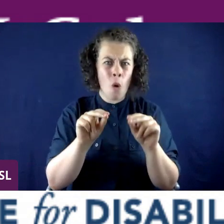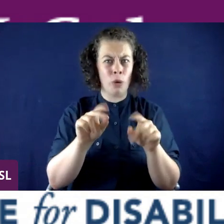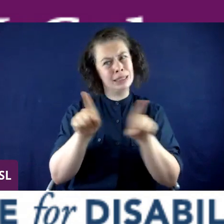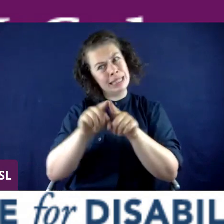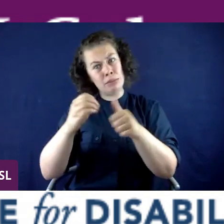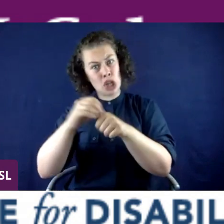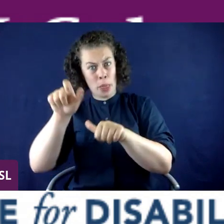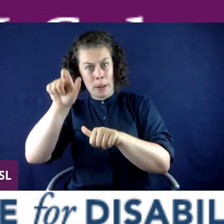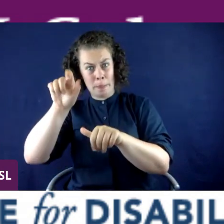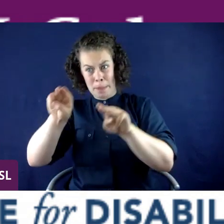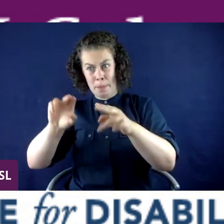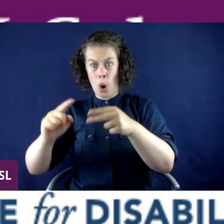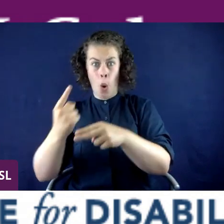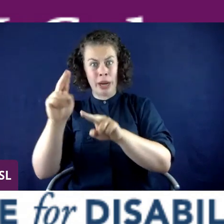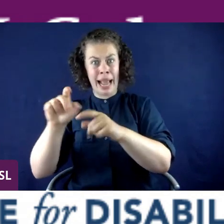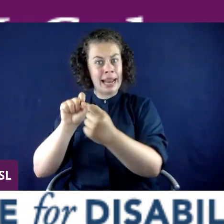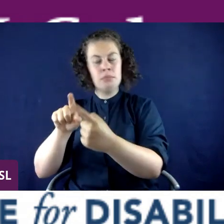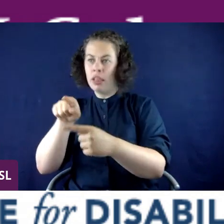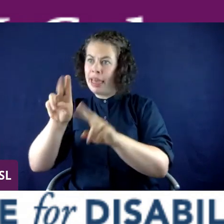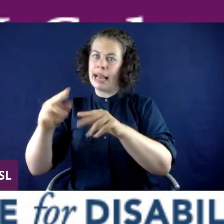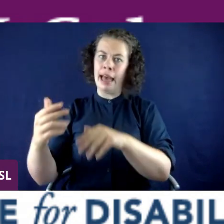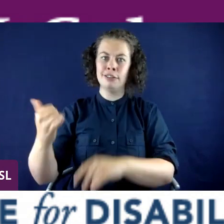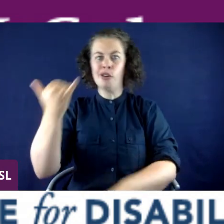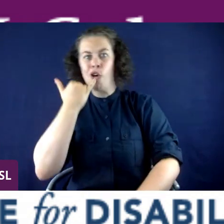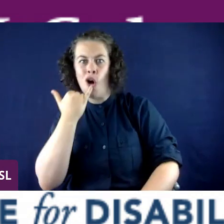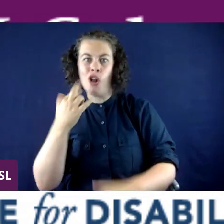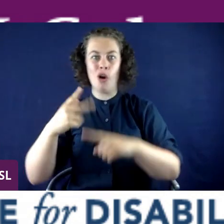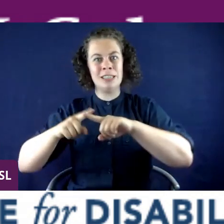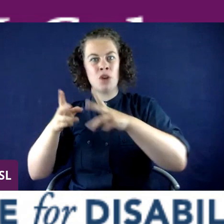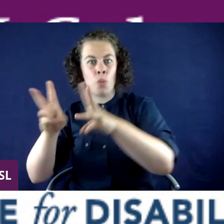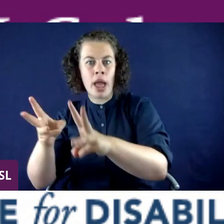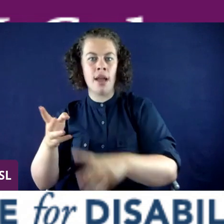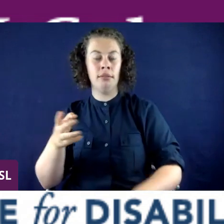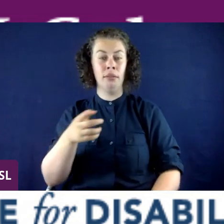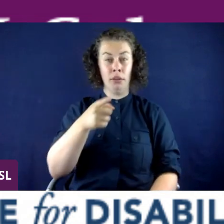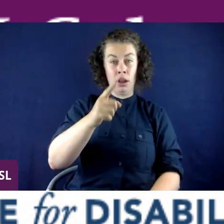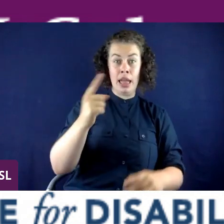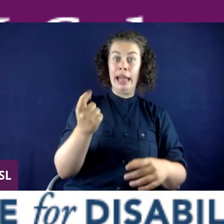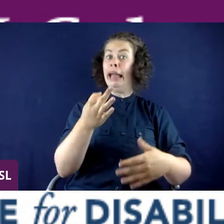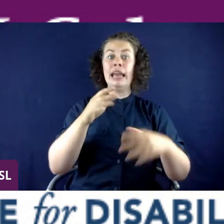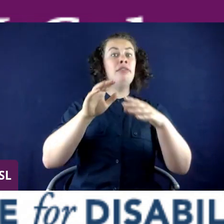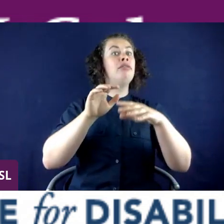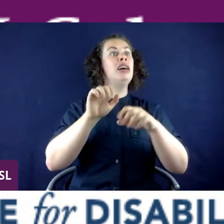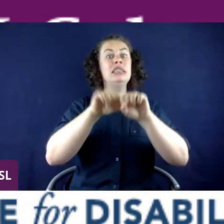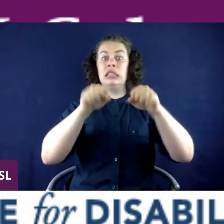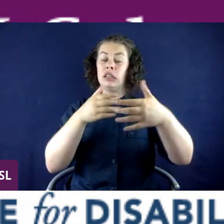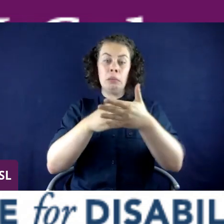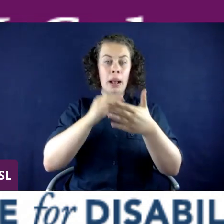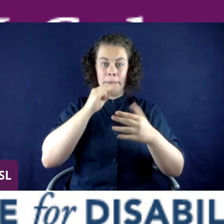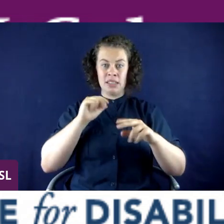on. What people get excluded from is the leisure conversation. That is the go to thing.